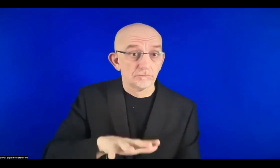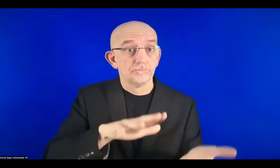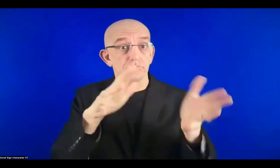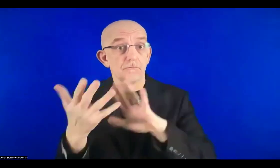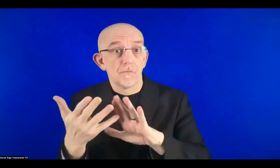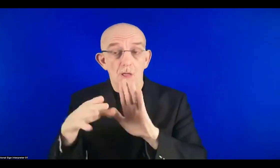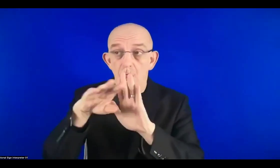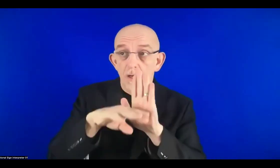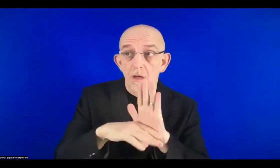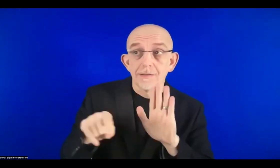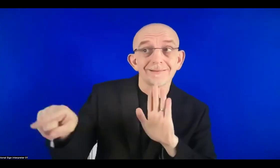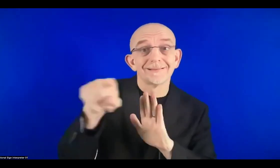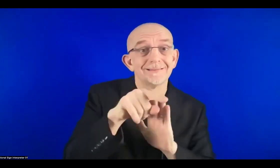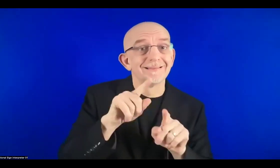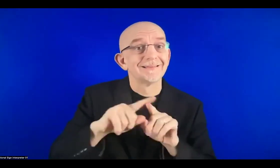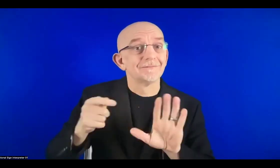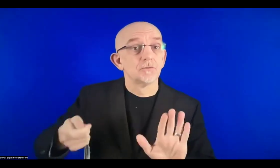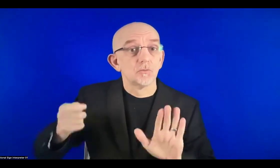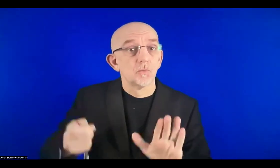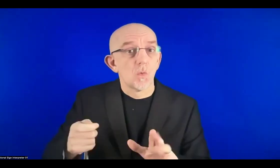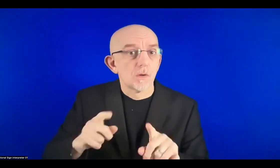but right to vote, independent living, accessibility, education,